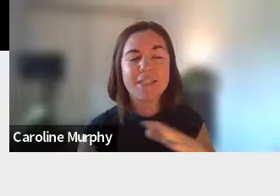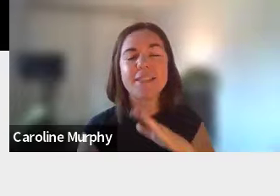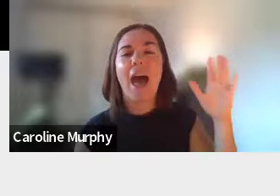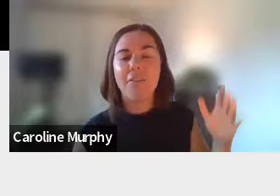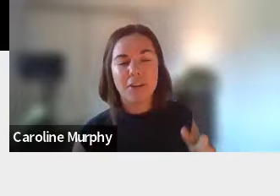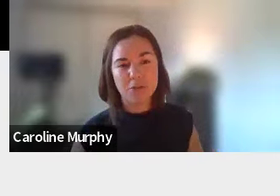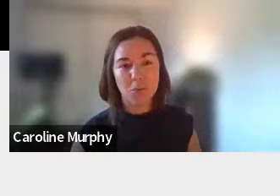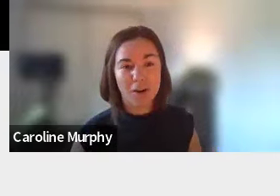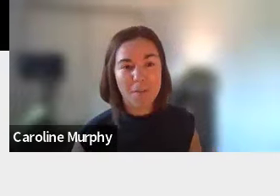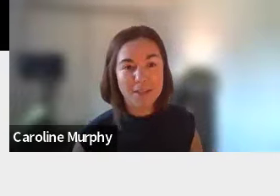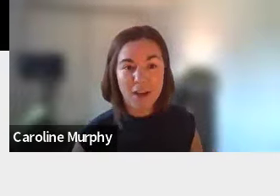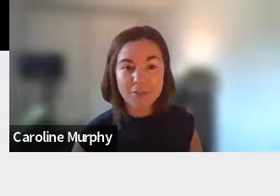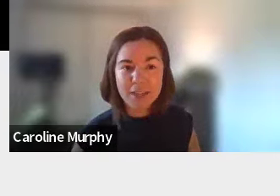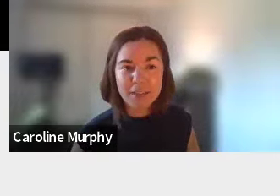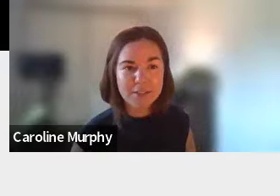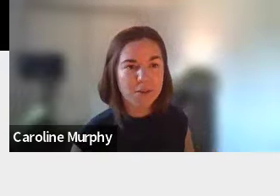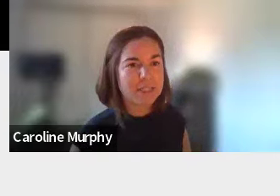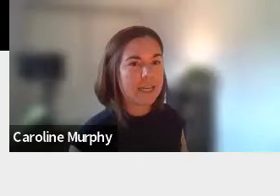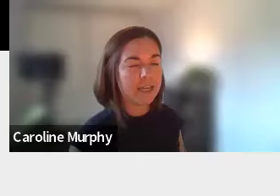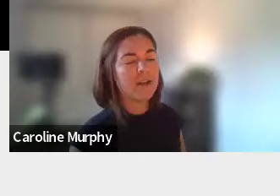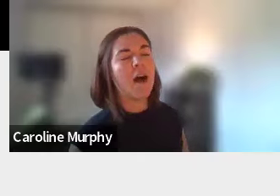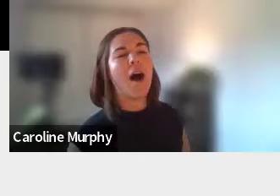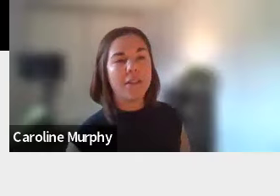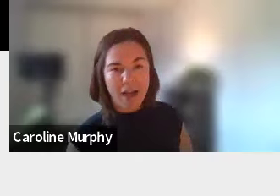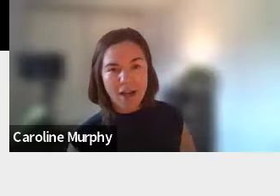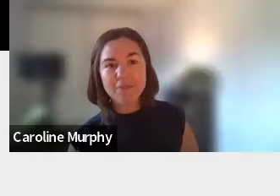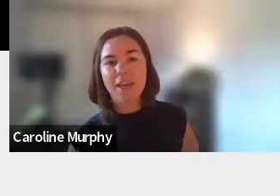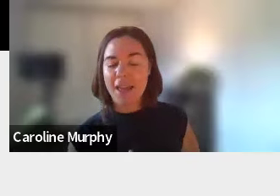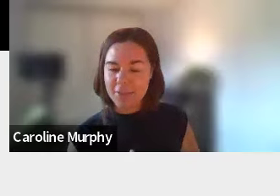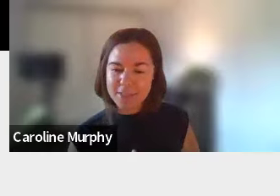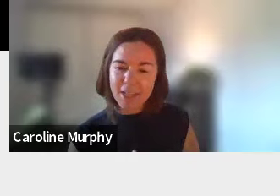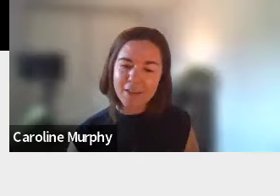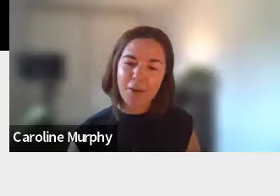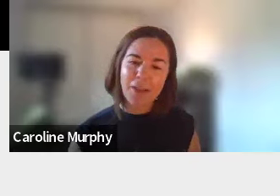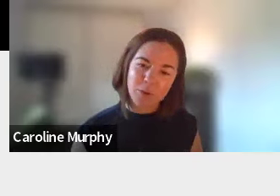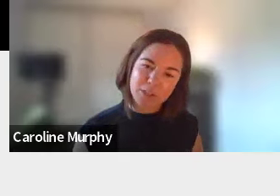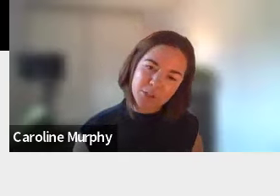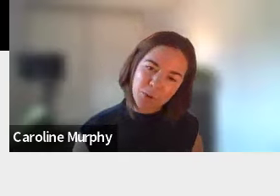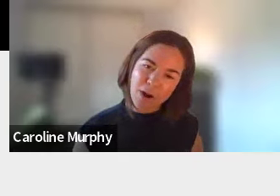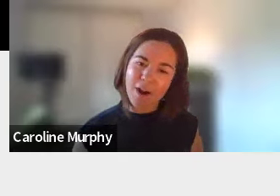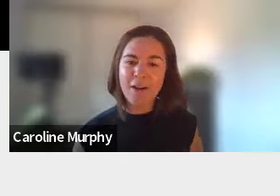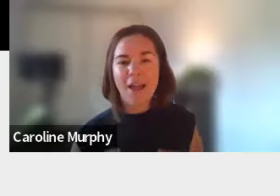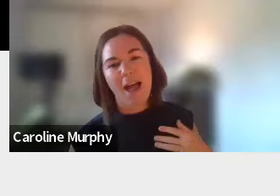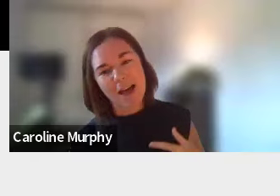a decent avenue to work on my soft skills so I did a lot of Canvassing going door to door,